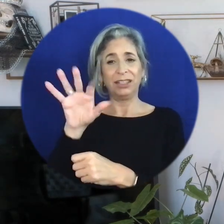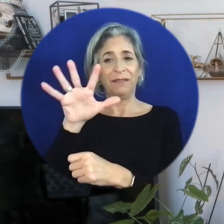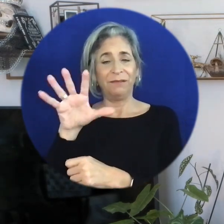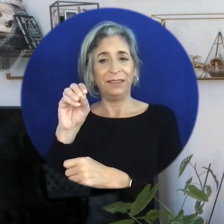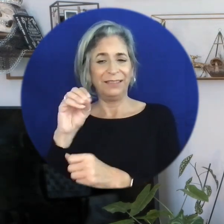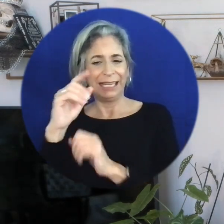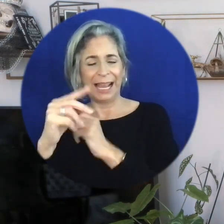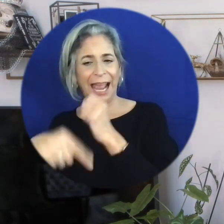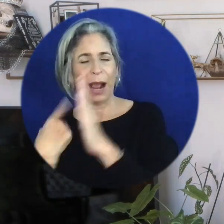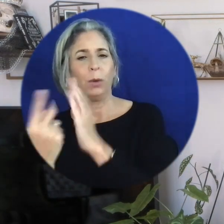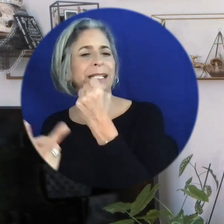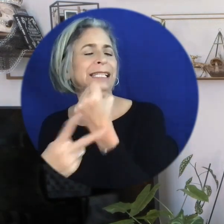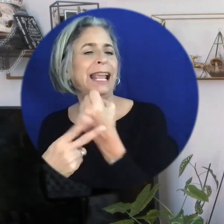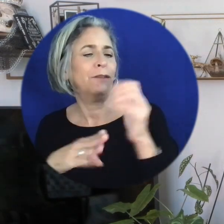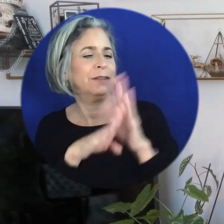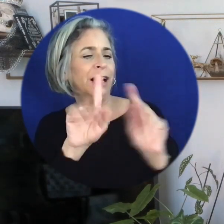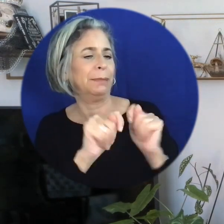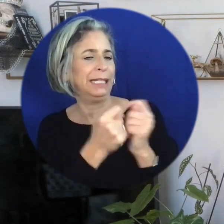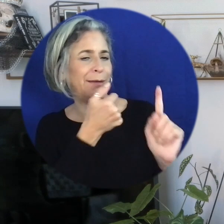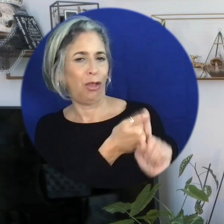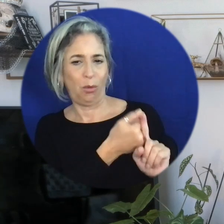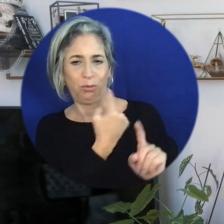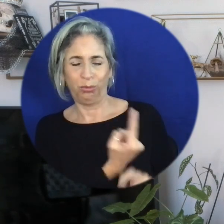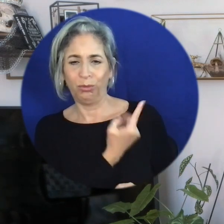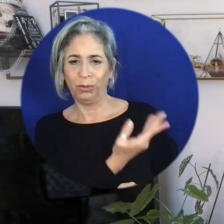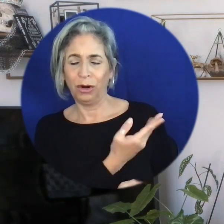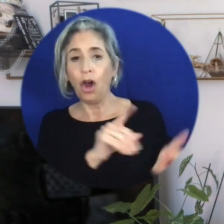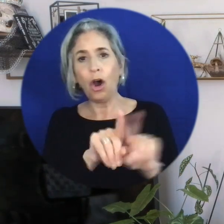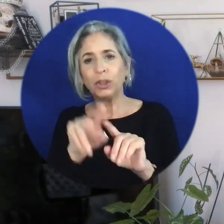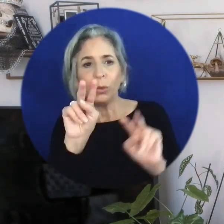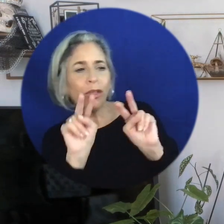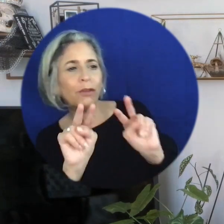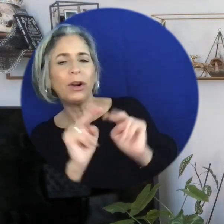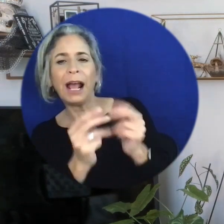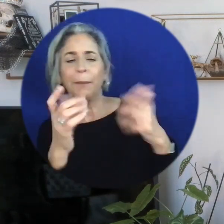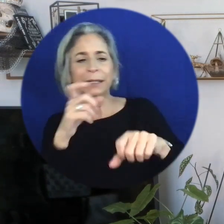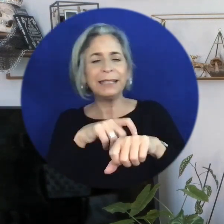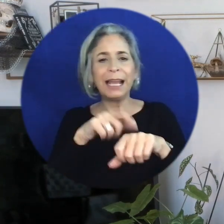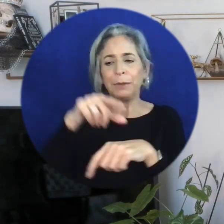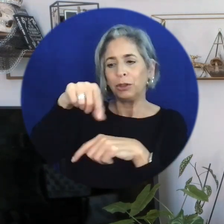that's 1,950 hours saved for the development team alone. On top of that, we're looking forward to seeing the amount